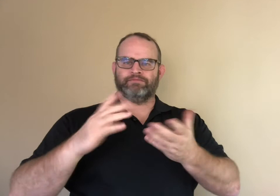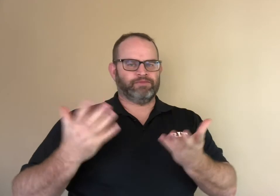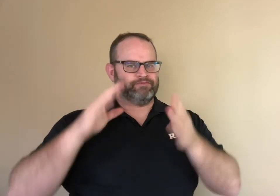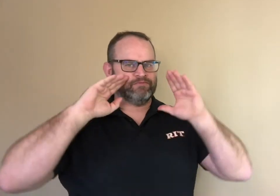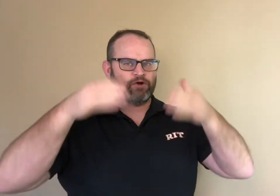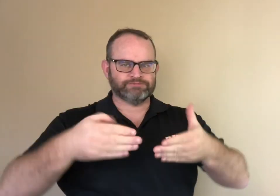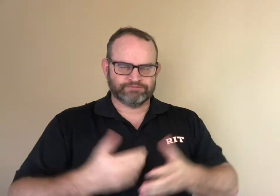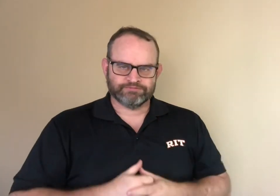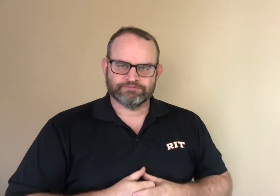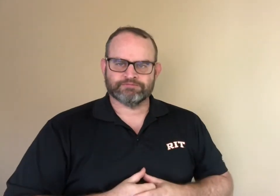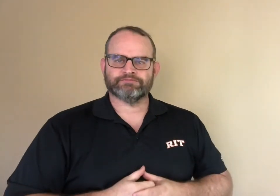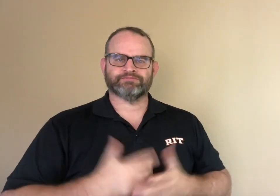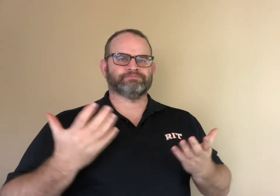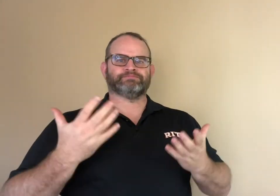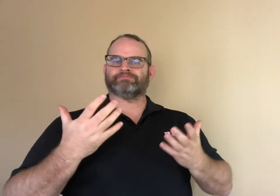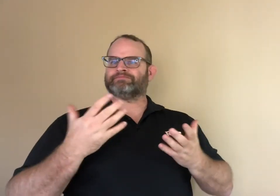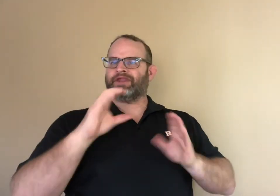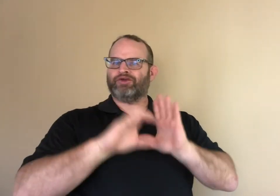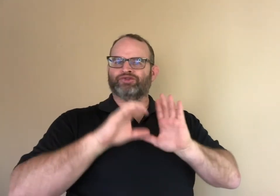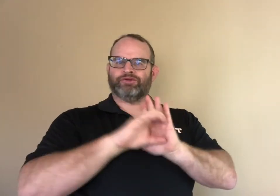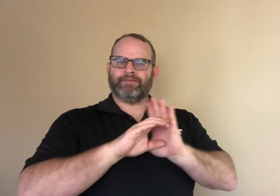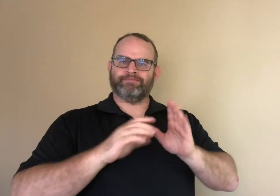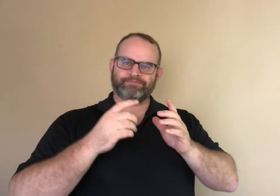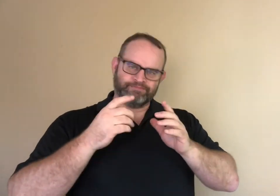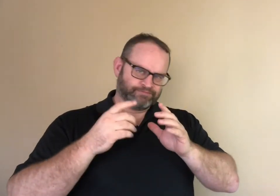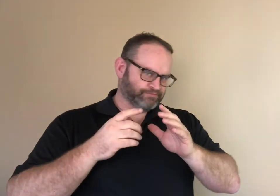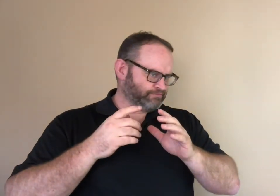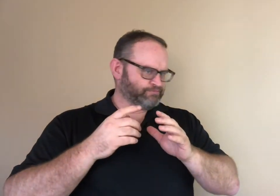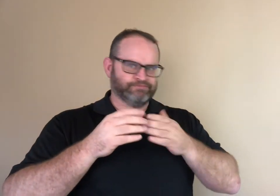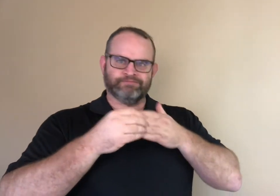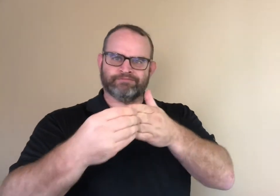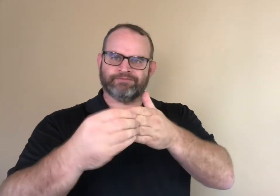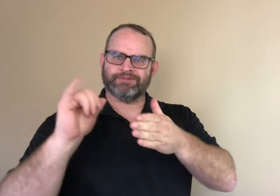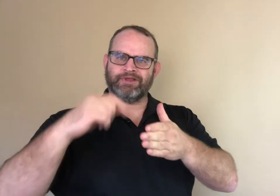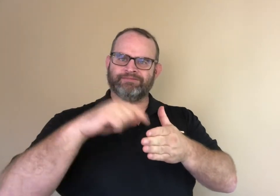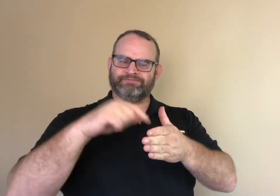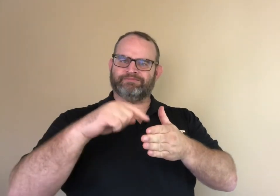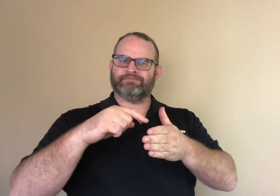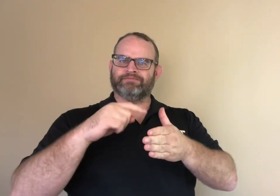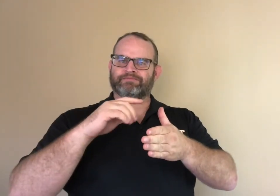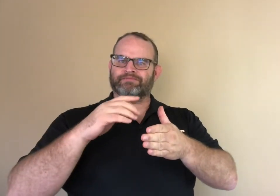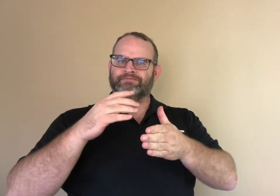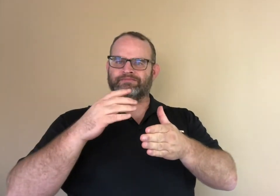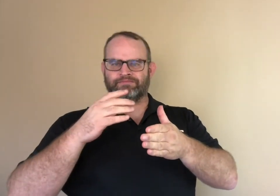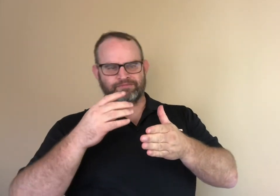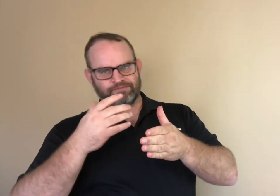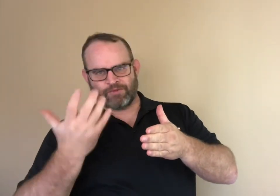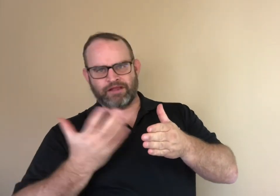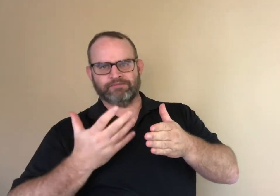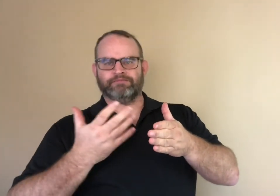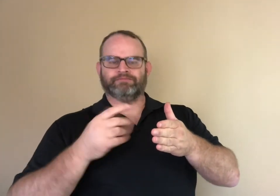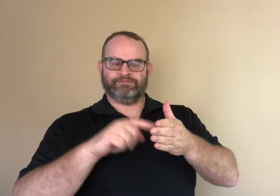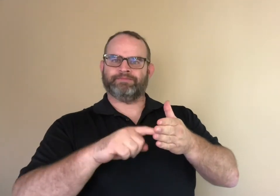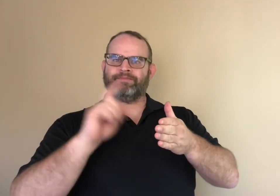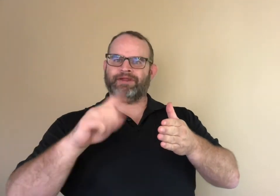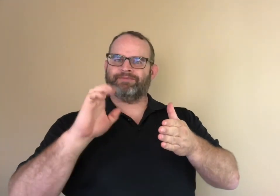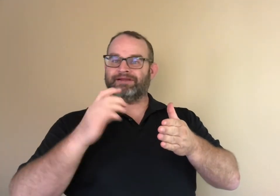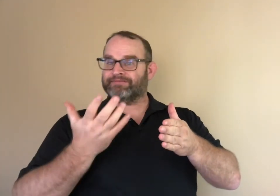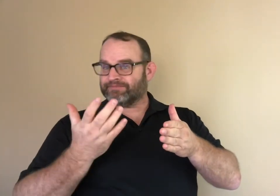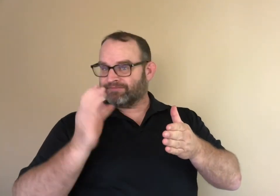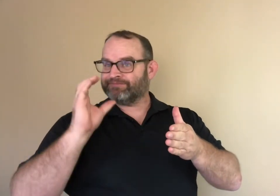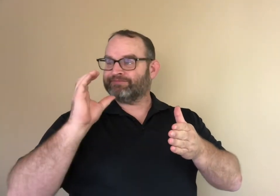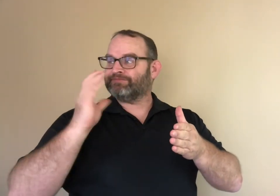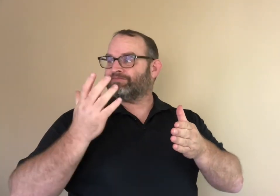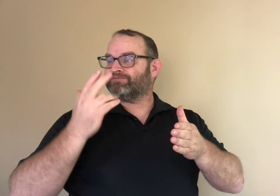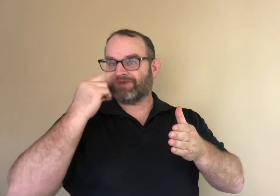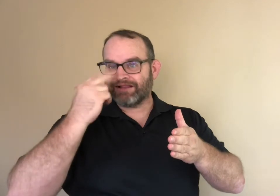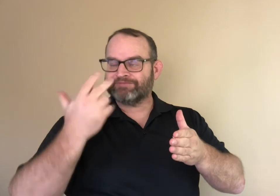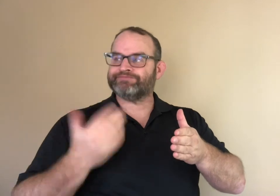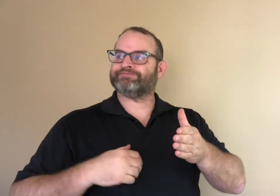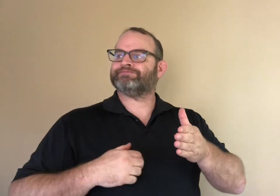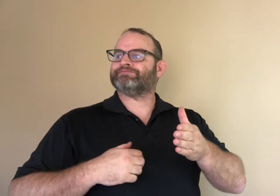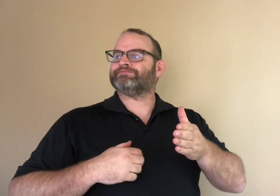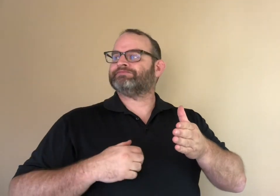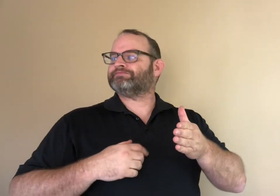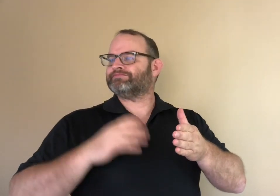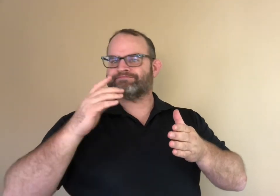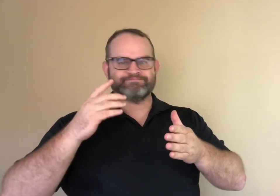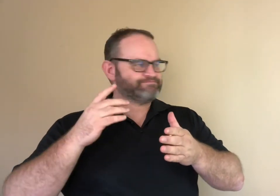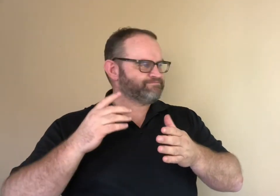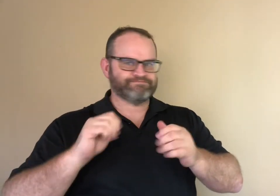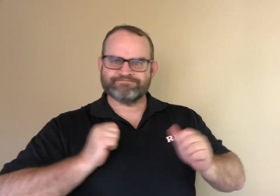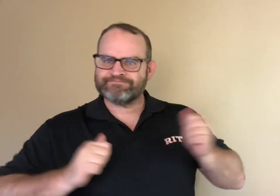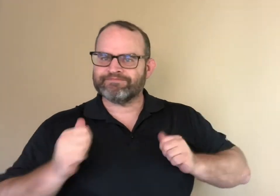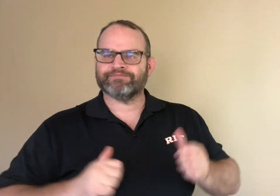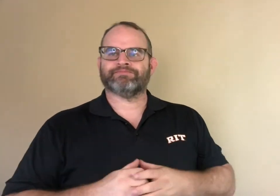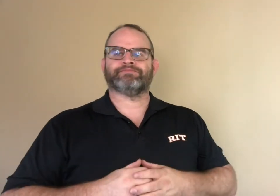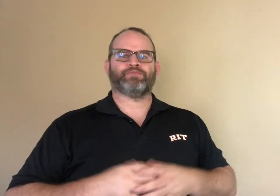A character can be relatable with her personality, such as funny, assertive, brave, quirky, among others.